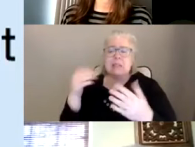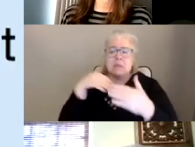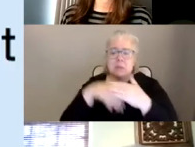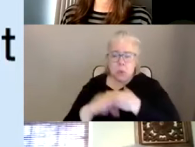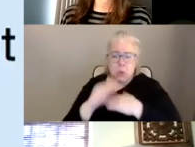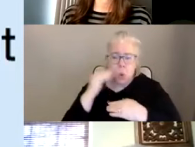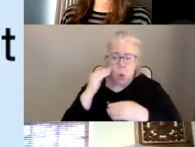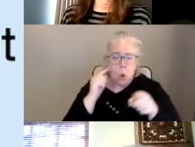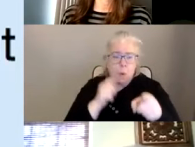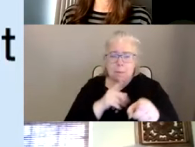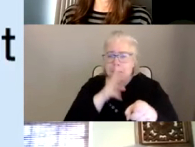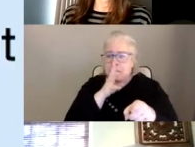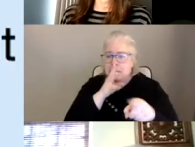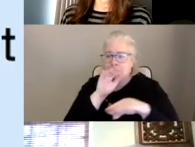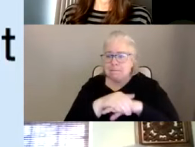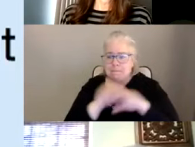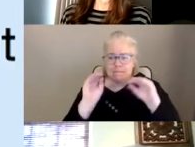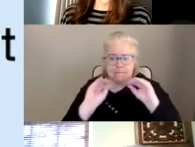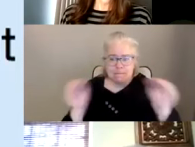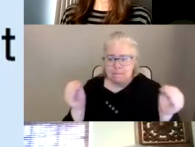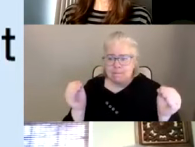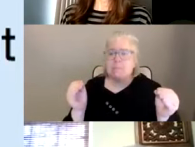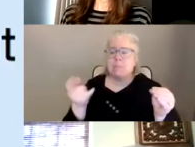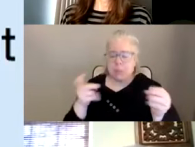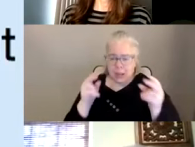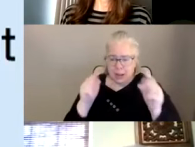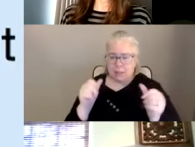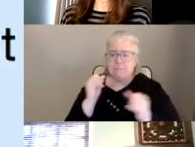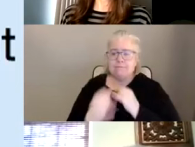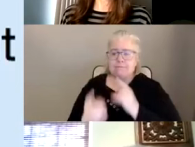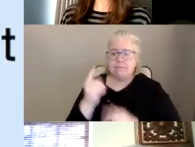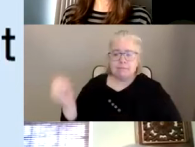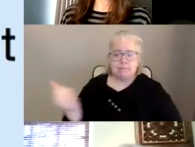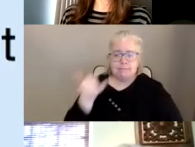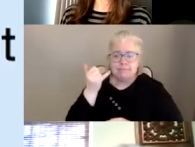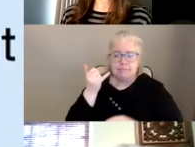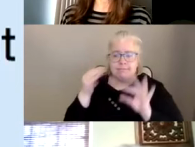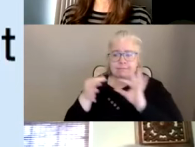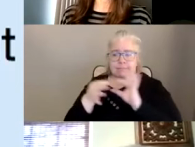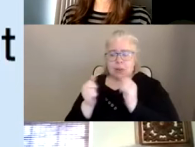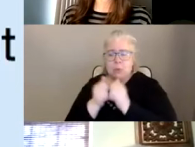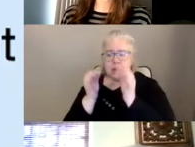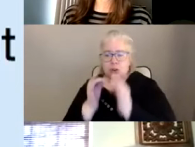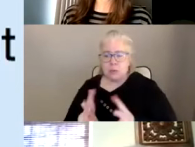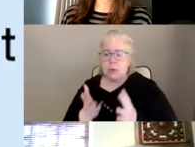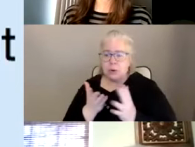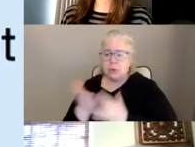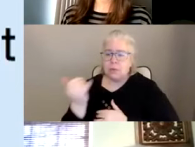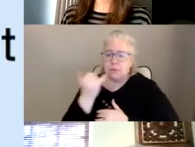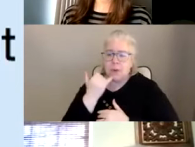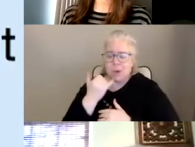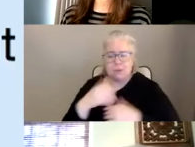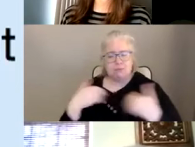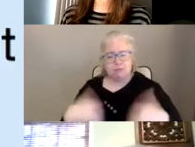or a family member that they need some immediate language assistance with. This is a great service to get someone